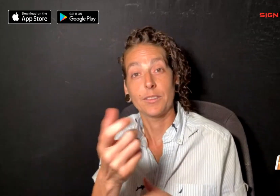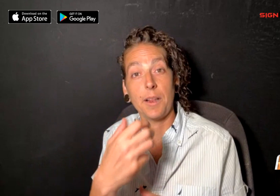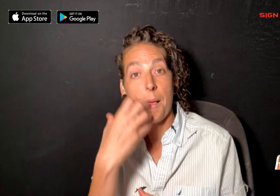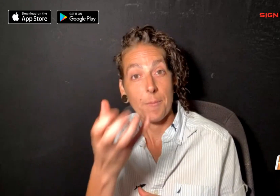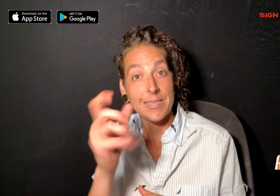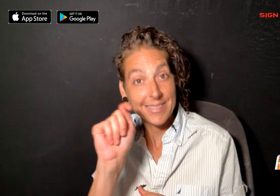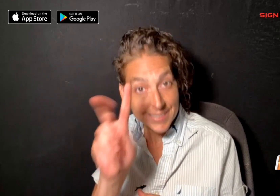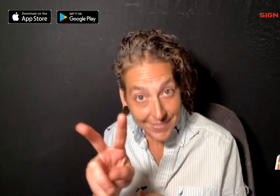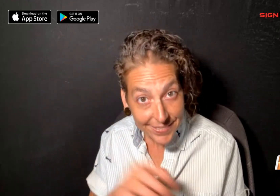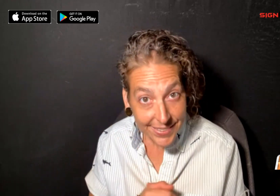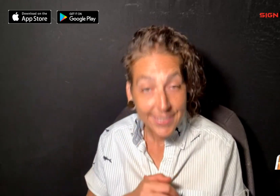Amazon and Roku.